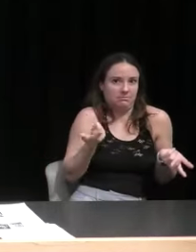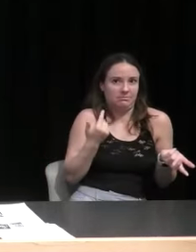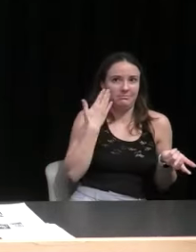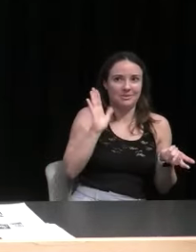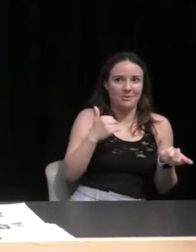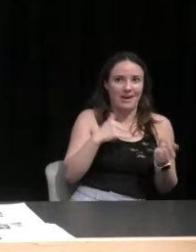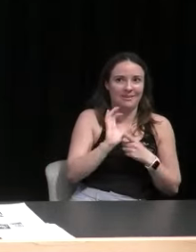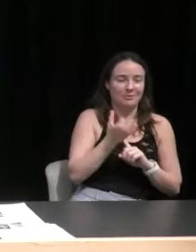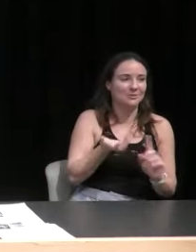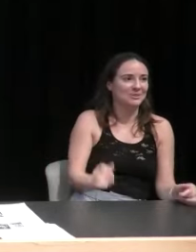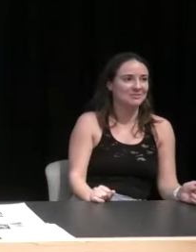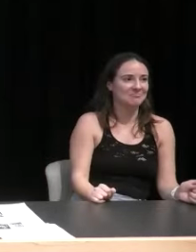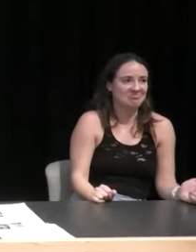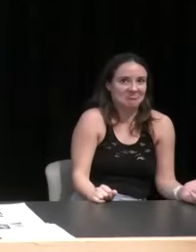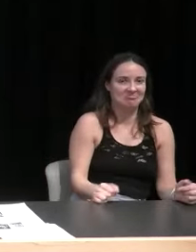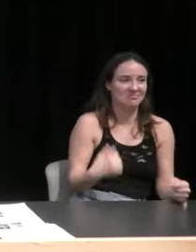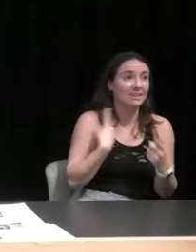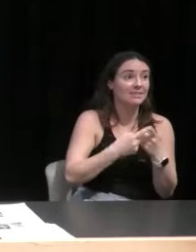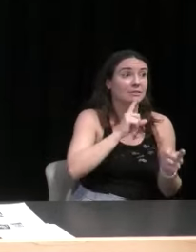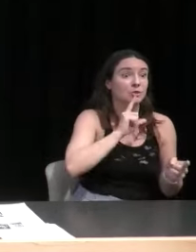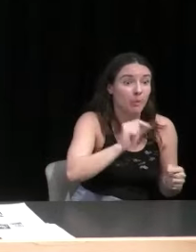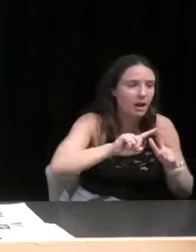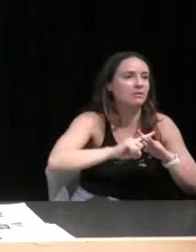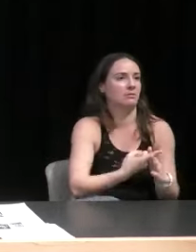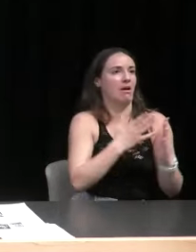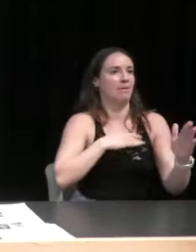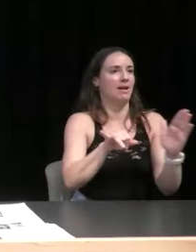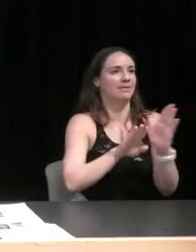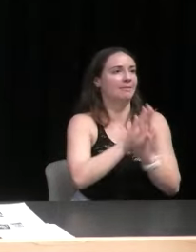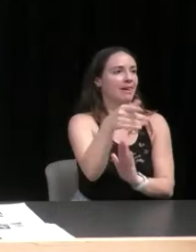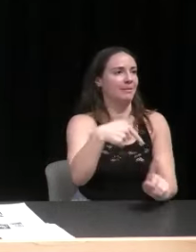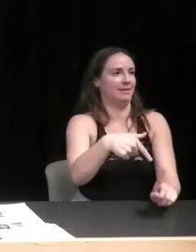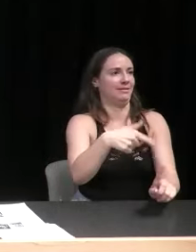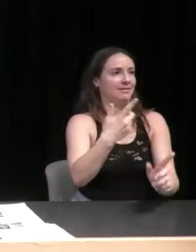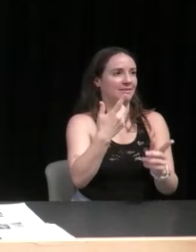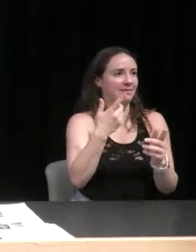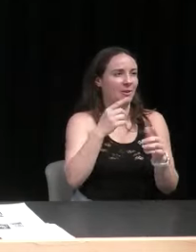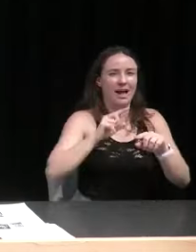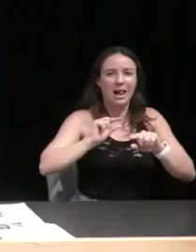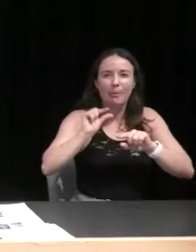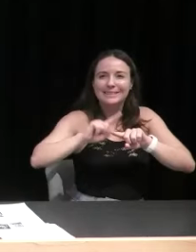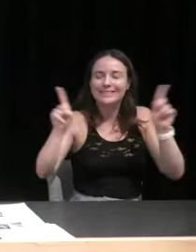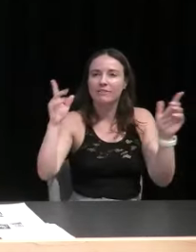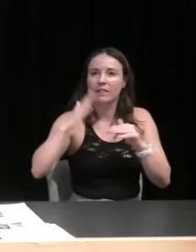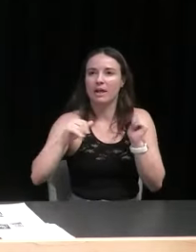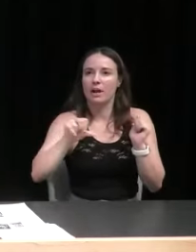process of developing your identity but it's based on your family perhaps but for me I didn't develop